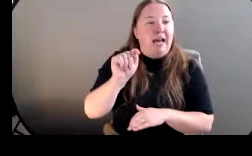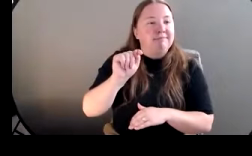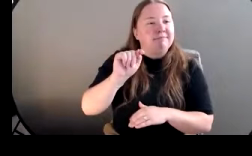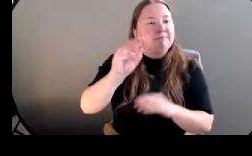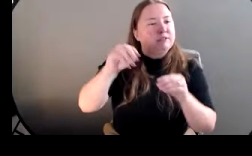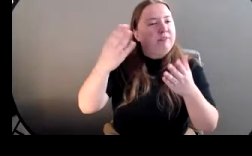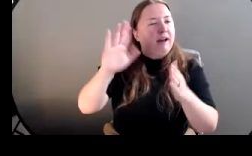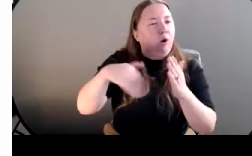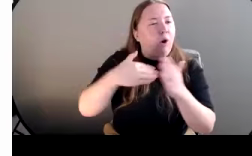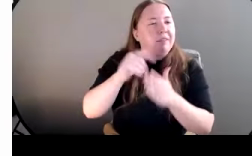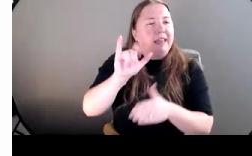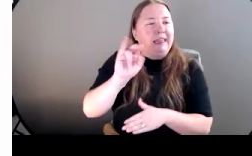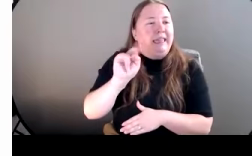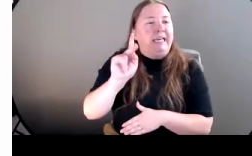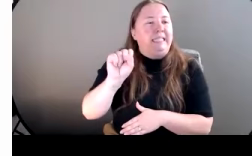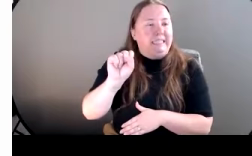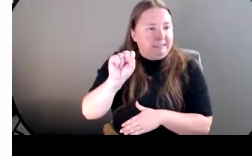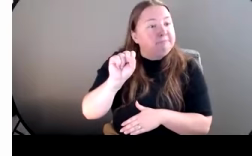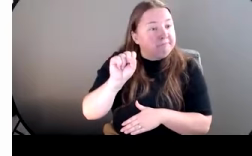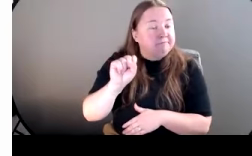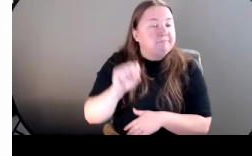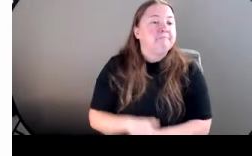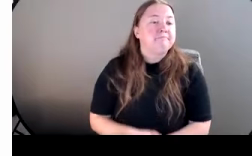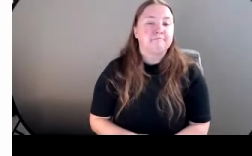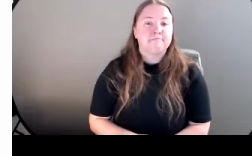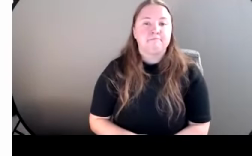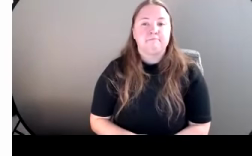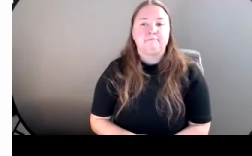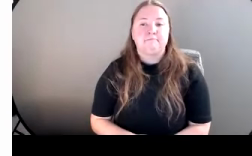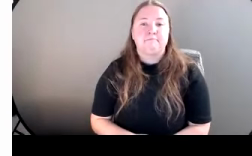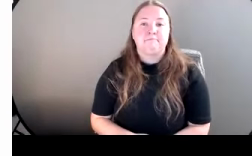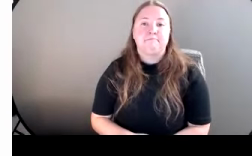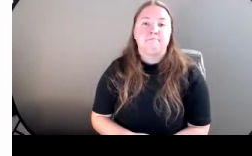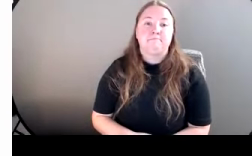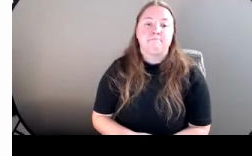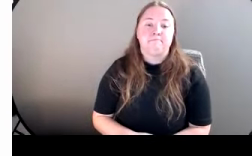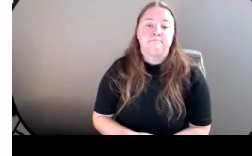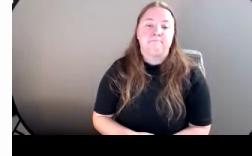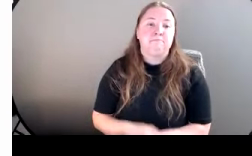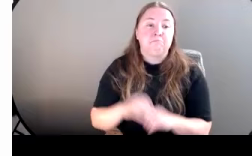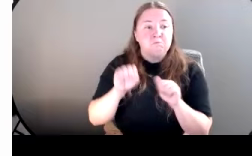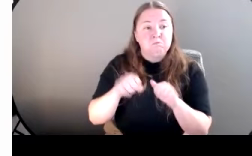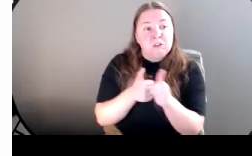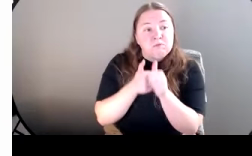so you can, follow along with her.